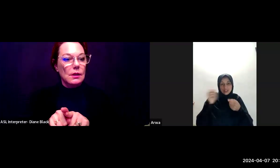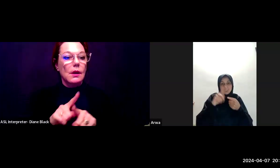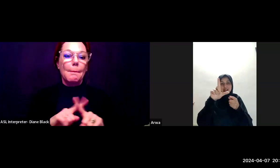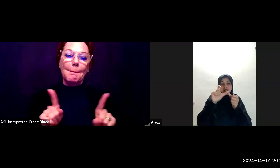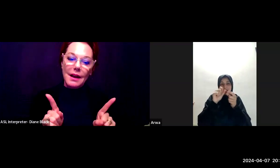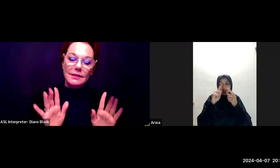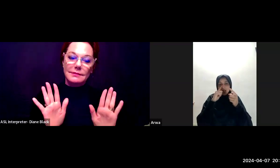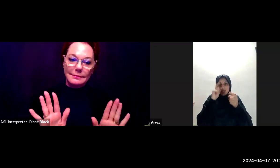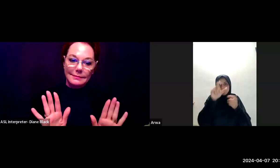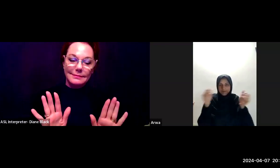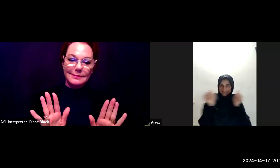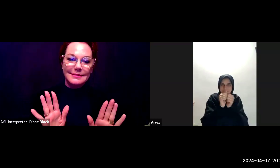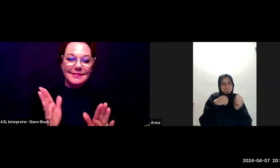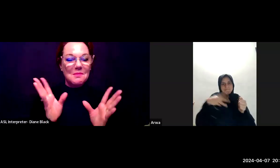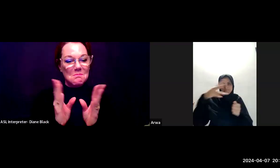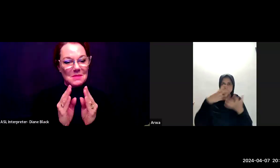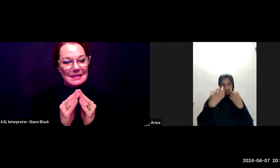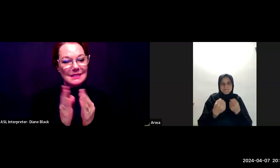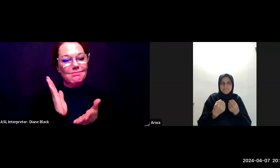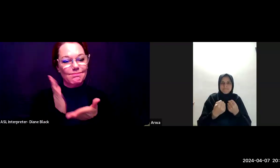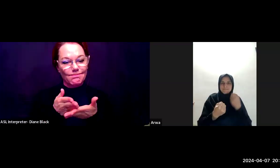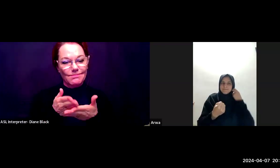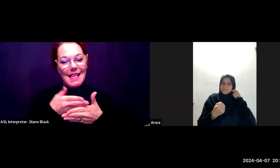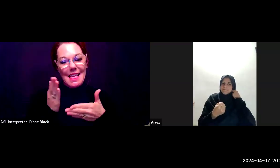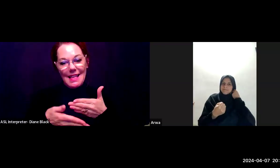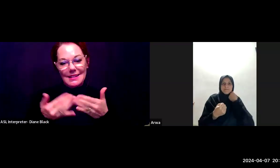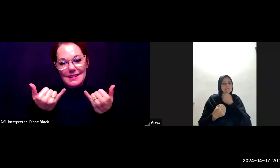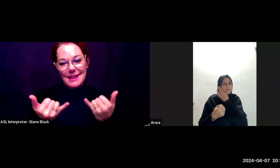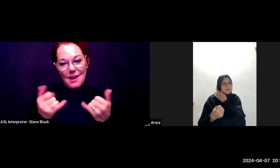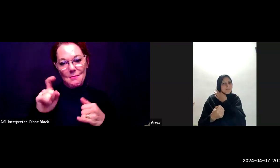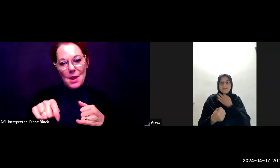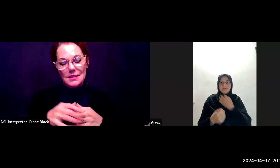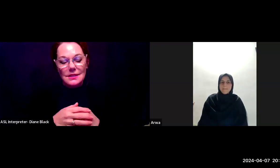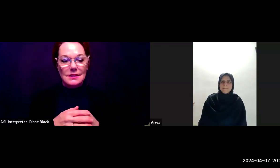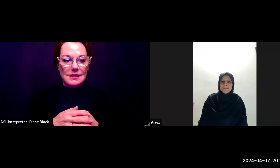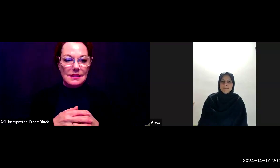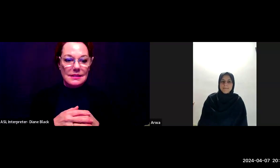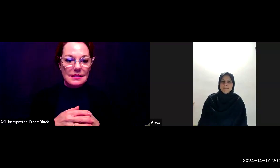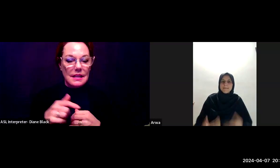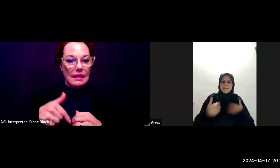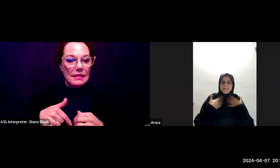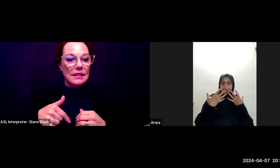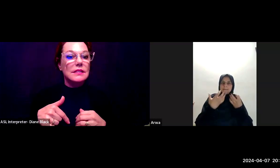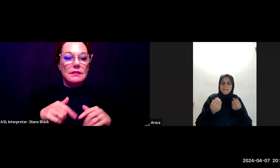that we need to end the meeting now. um I will uh this uh talk is being recorded. I'm going to